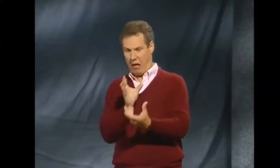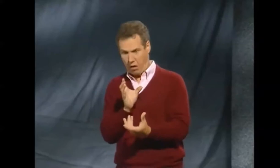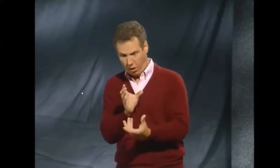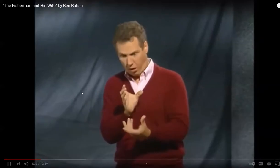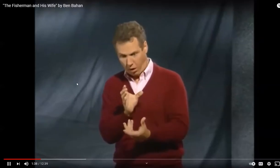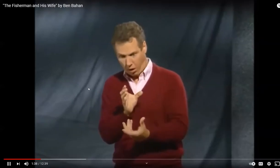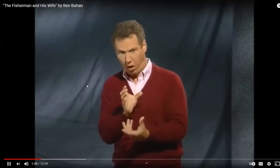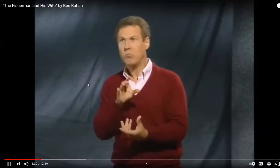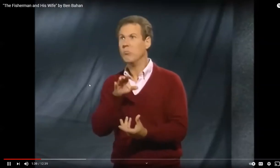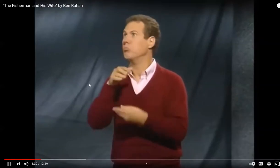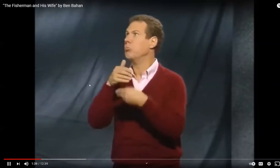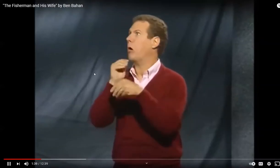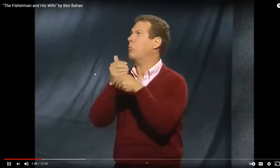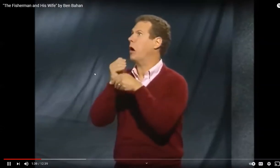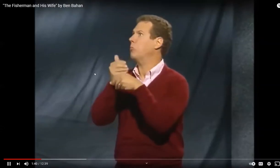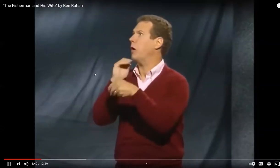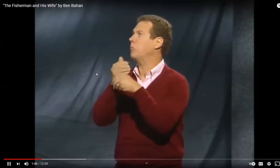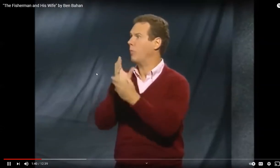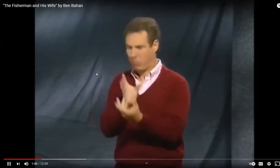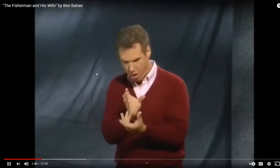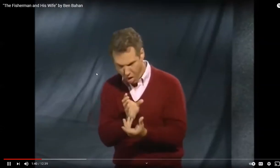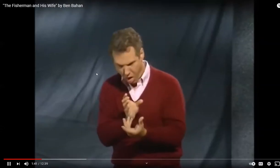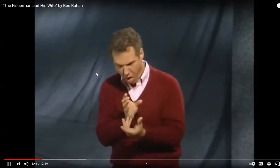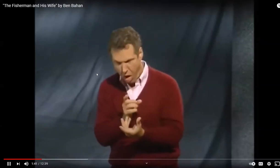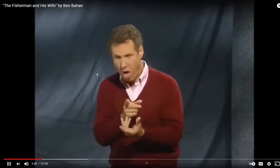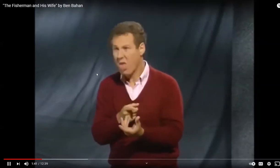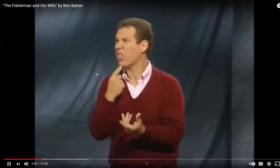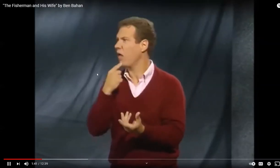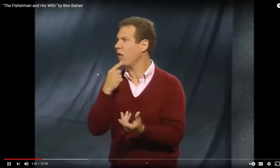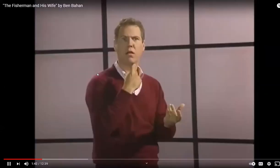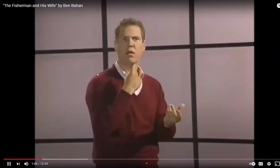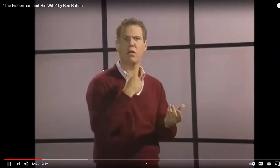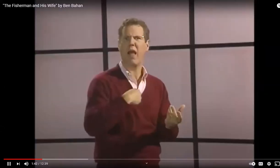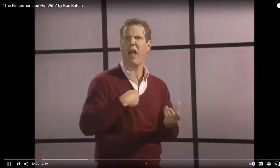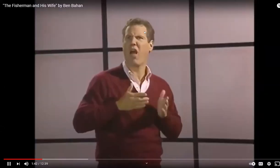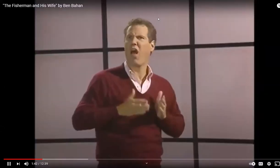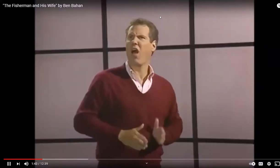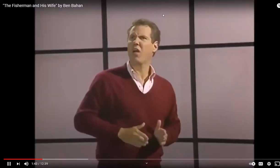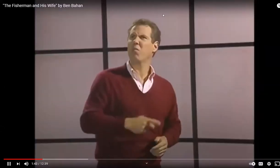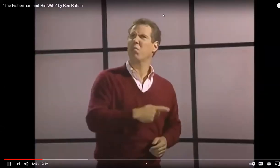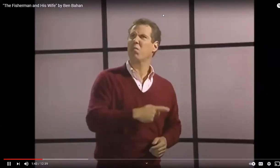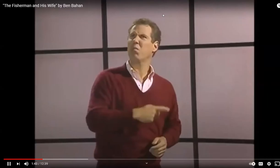The fisherman could see the gills moving as he looked at the fish, and the fish began to talk!